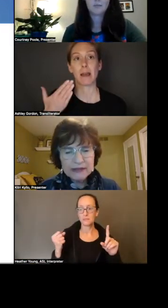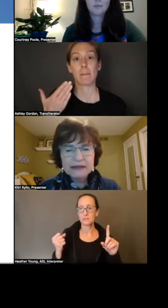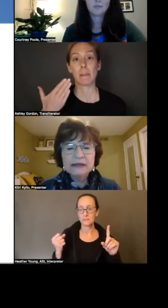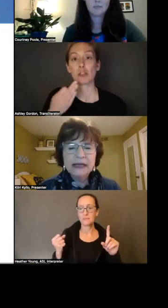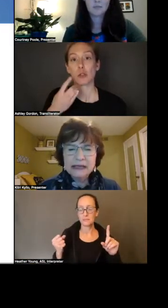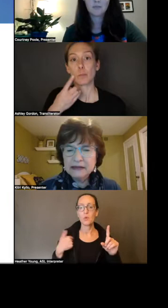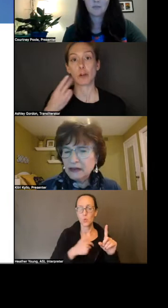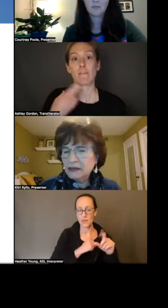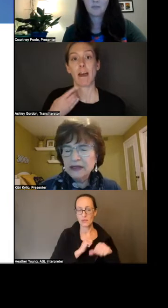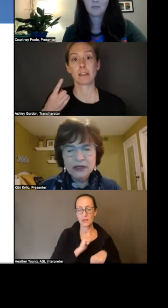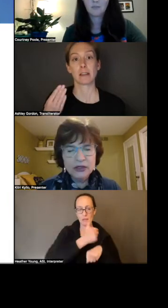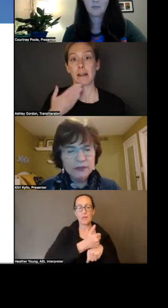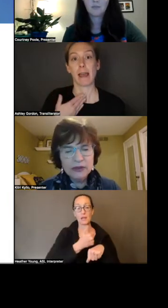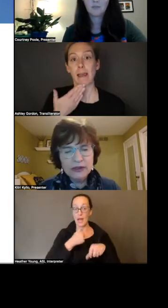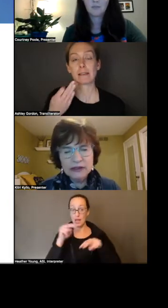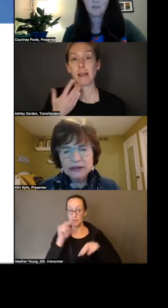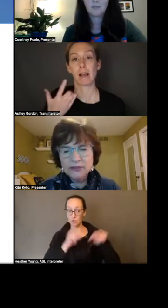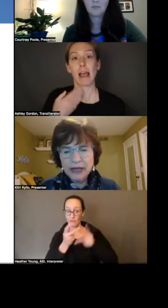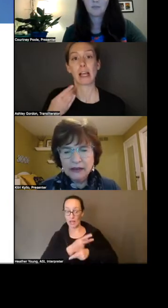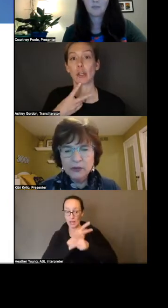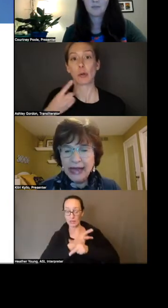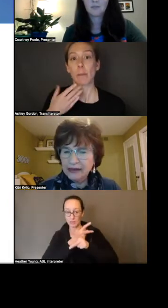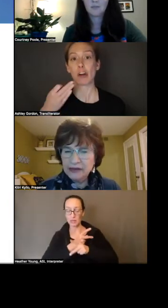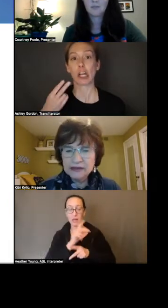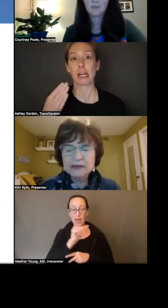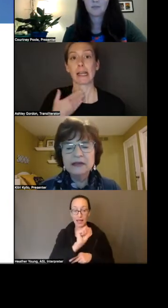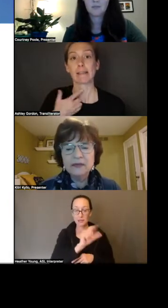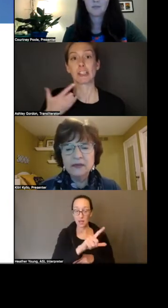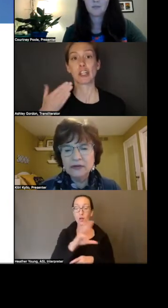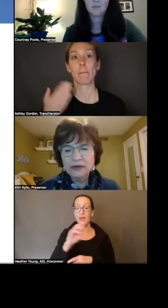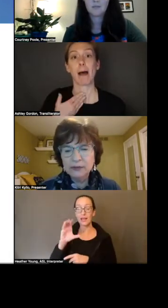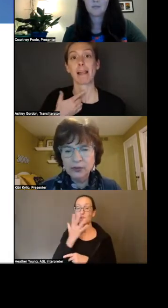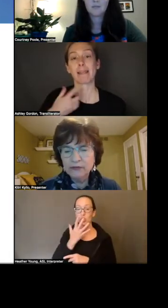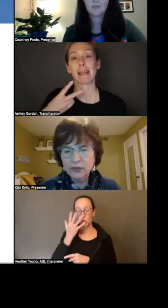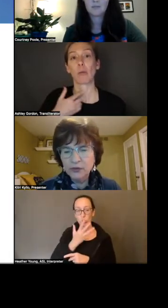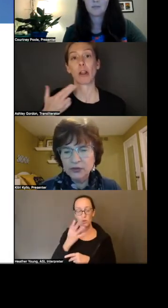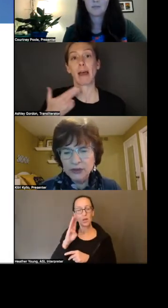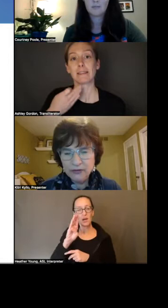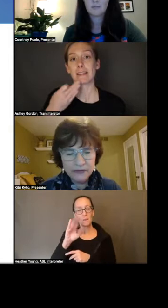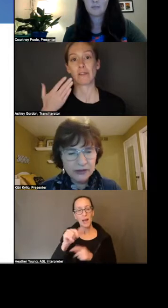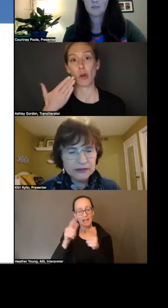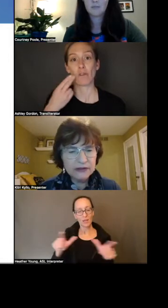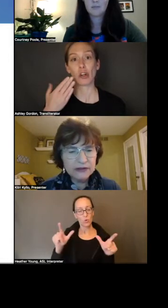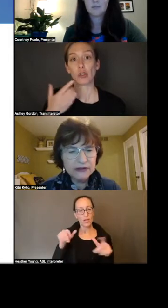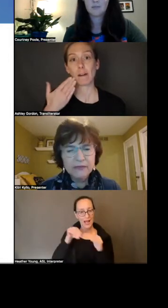an ASL and a Cued American English bilingual access deaf and hard of hearing program for over 25 years.